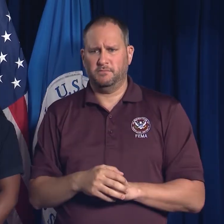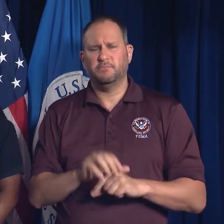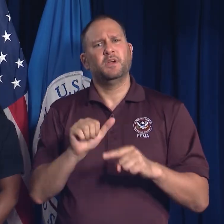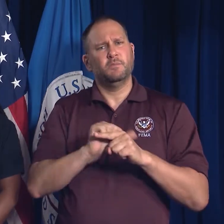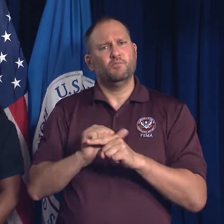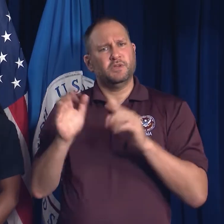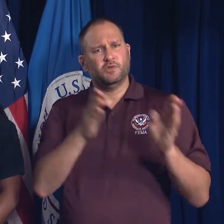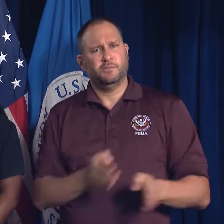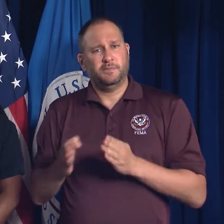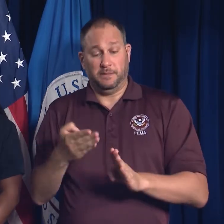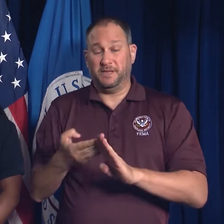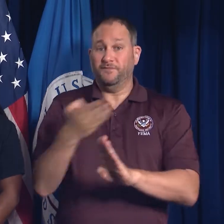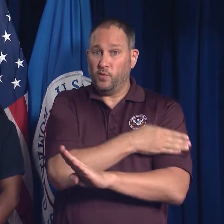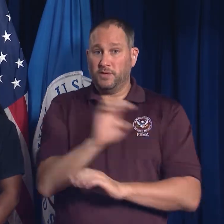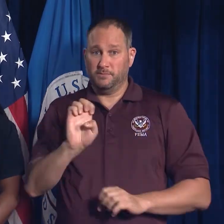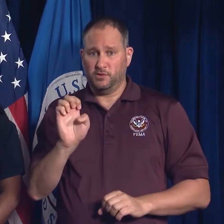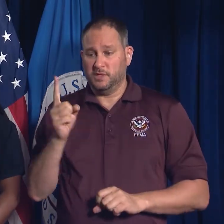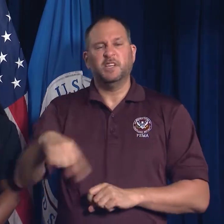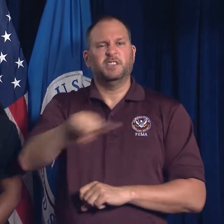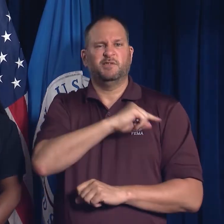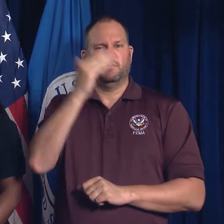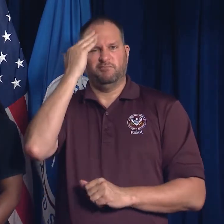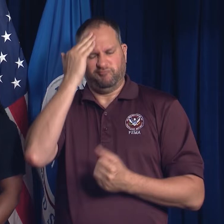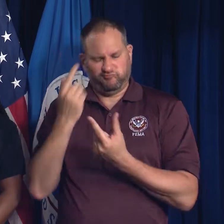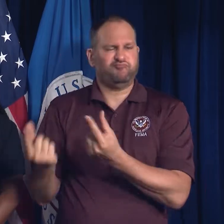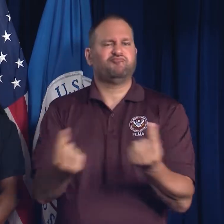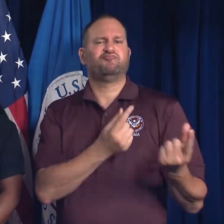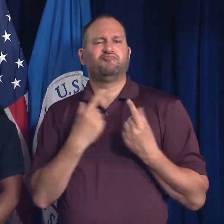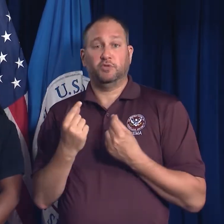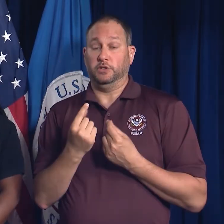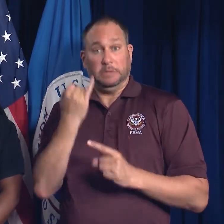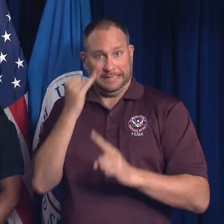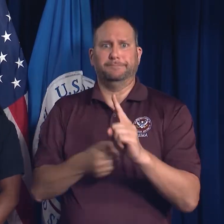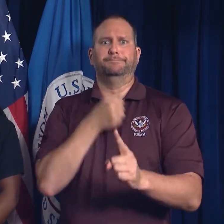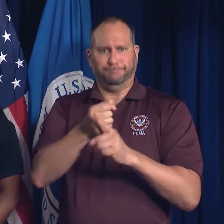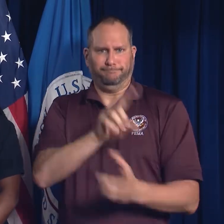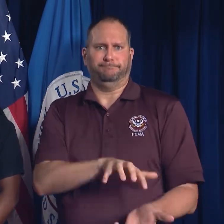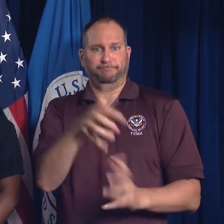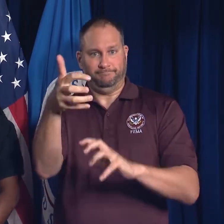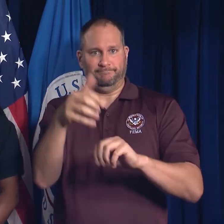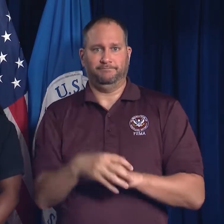Practice your plan before an emergency so everyone knows what to do when an event occurs.